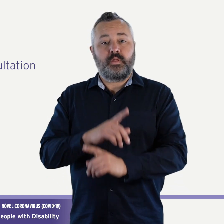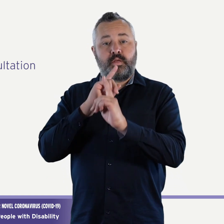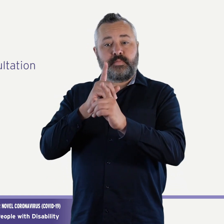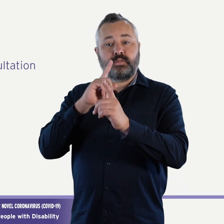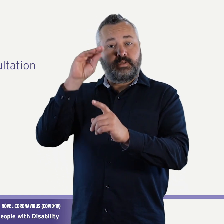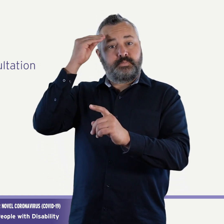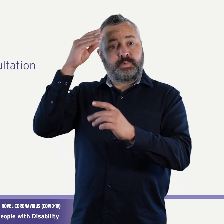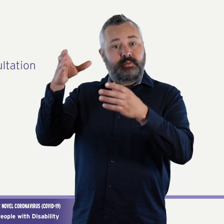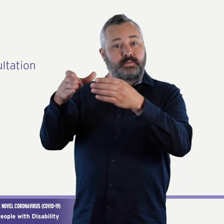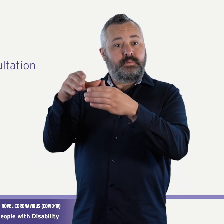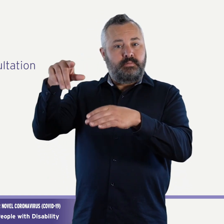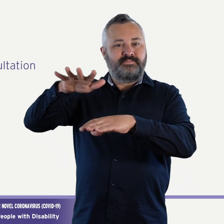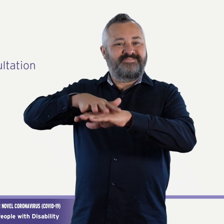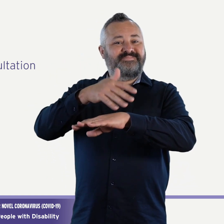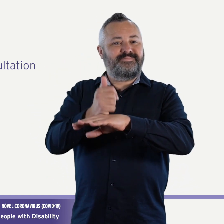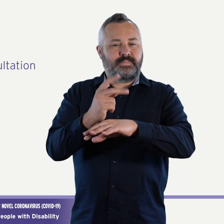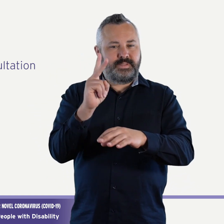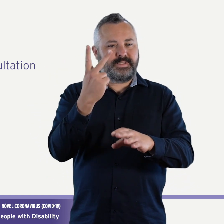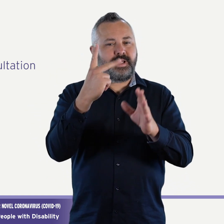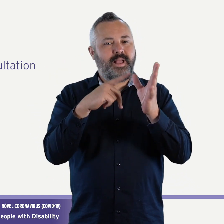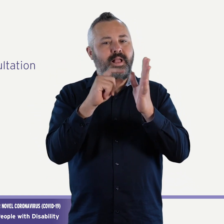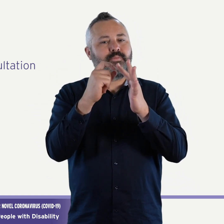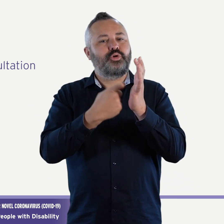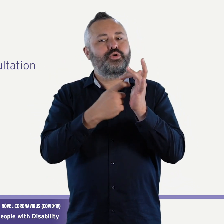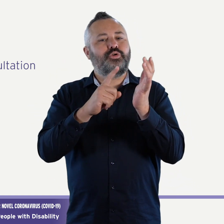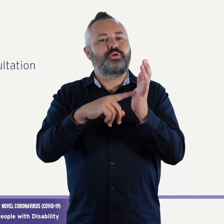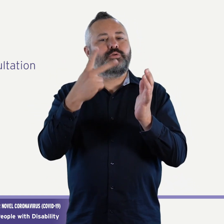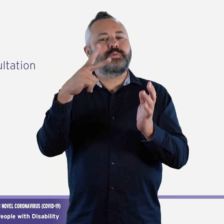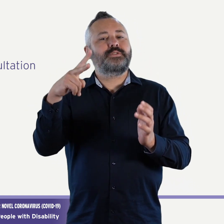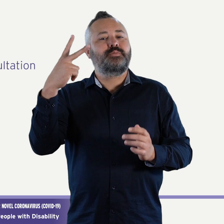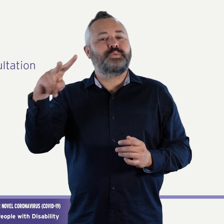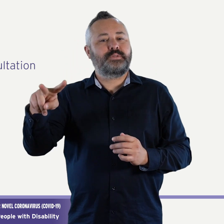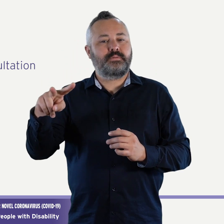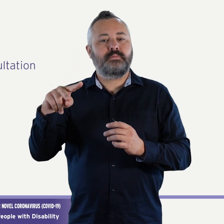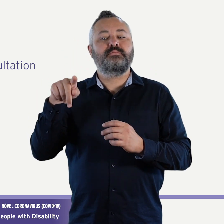On 2 April 2020, an Advisory Committee was formed to oversee the development